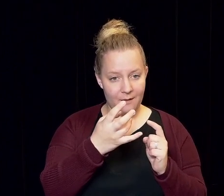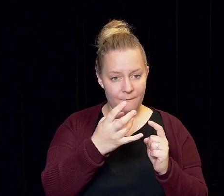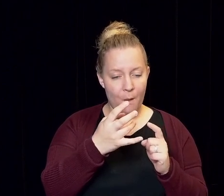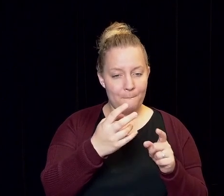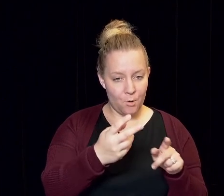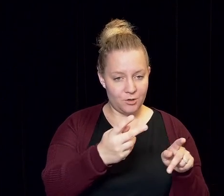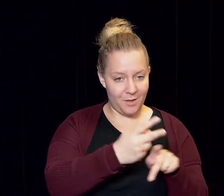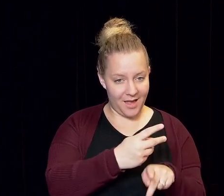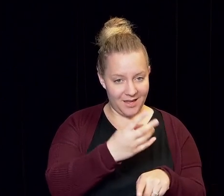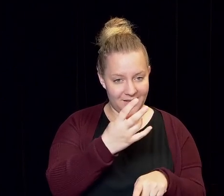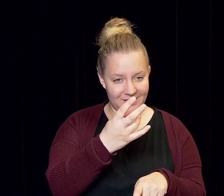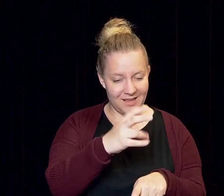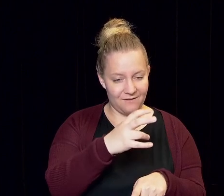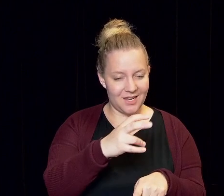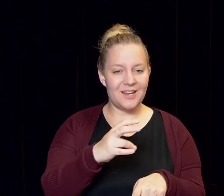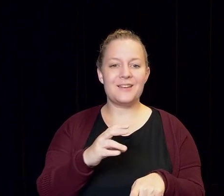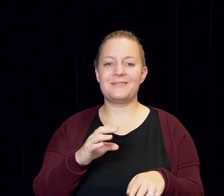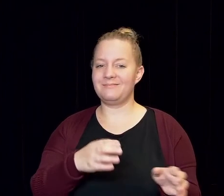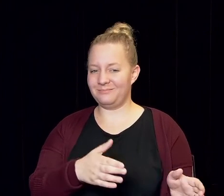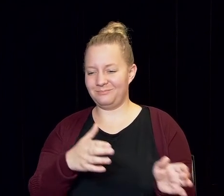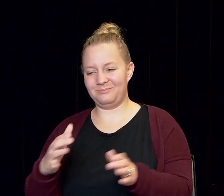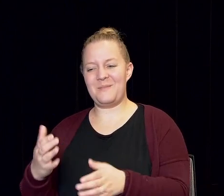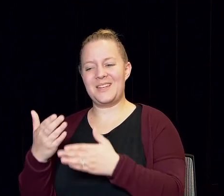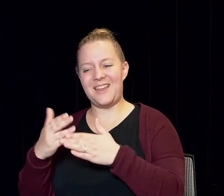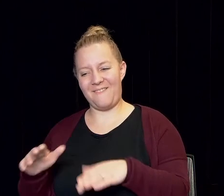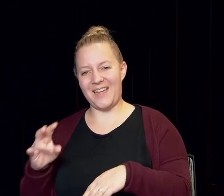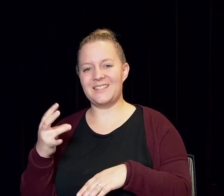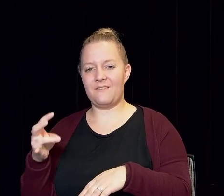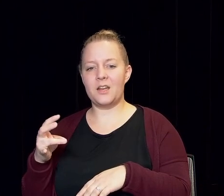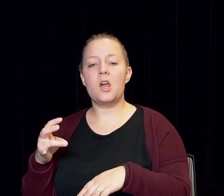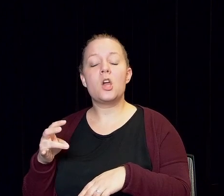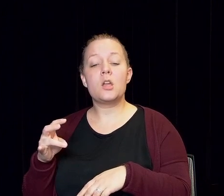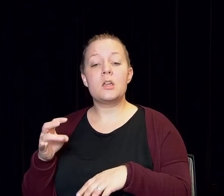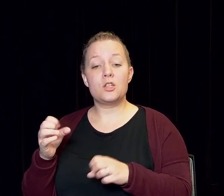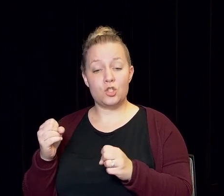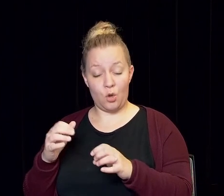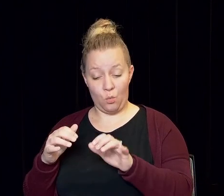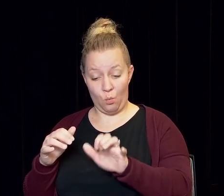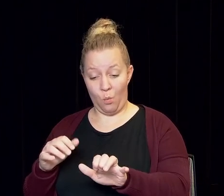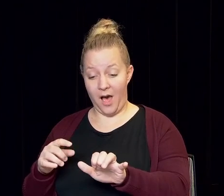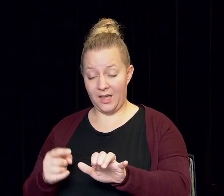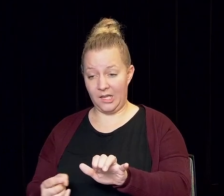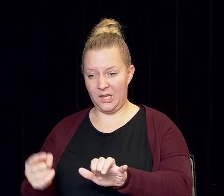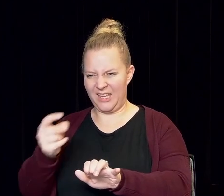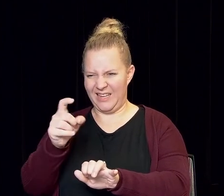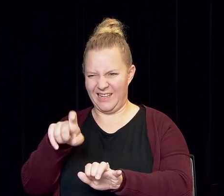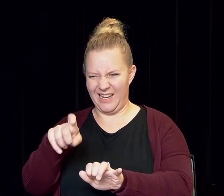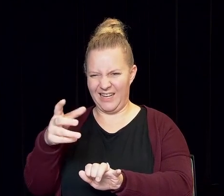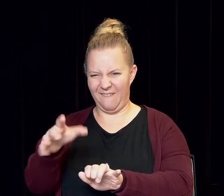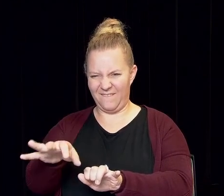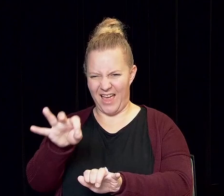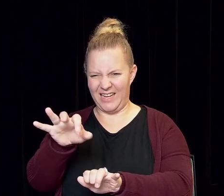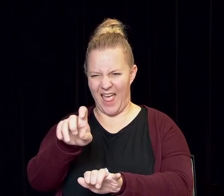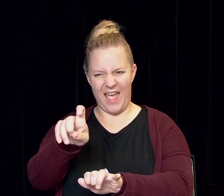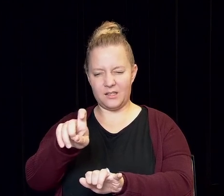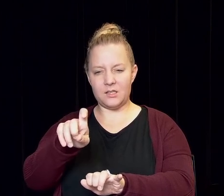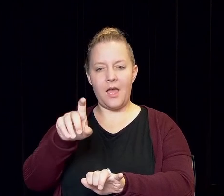going to be dividing. So, as I go from y to x, we are actually going to divide by 17. So when I take 255